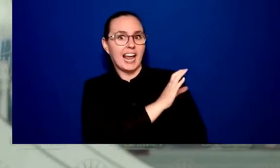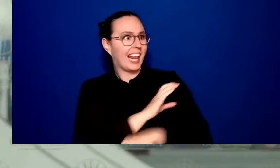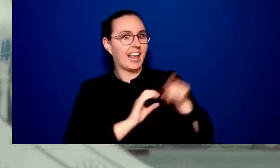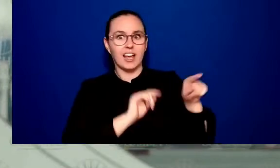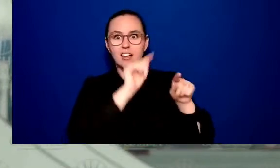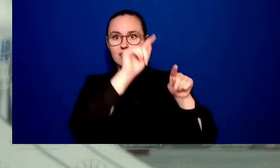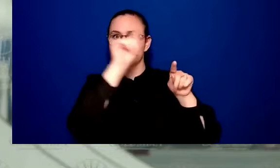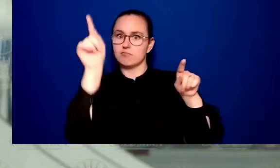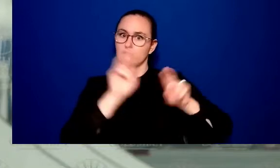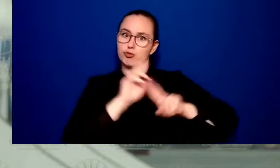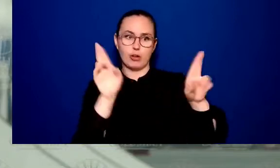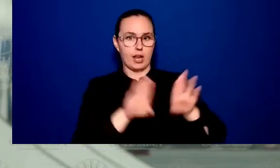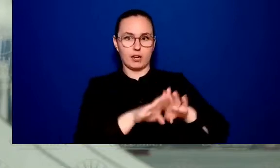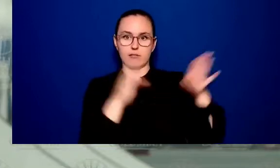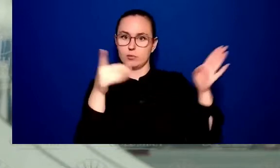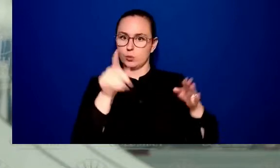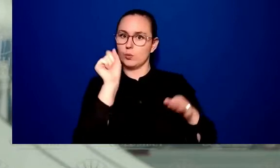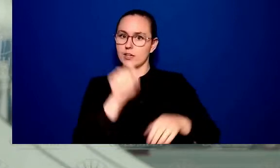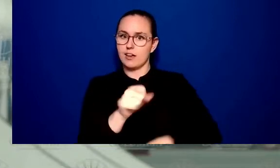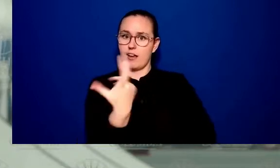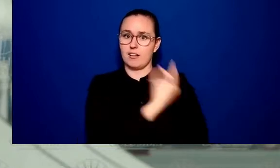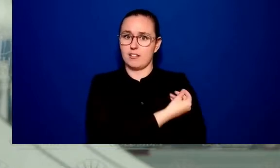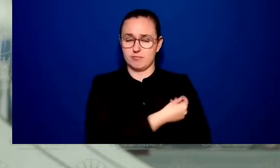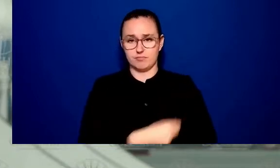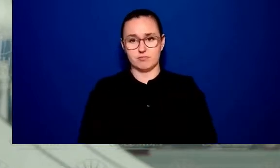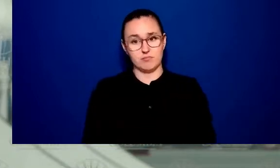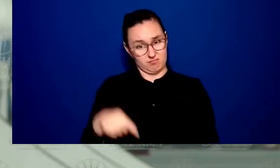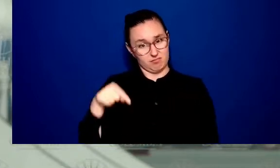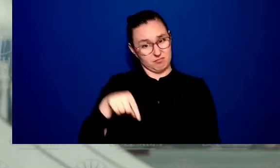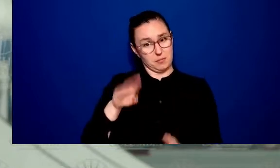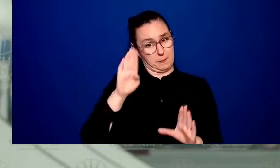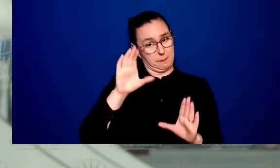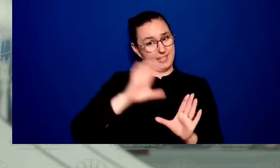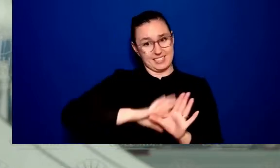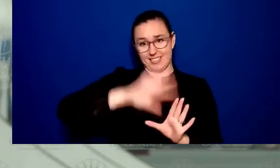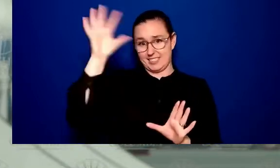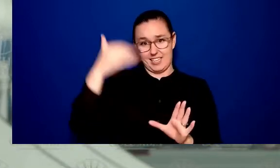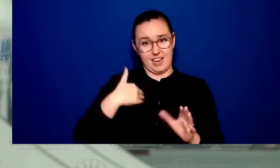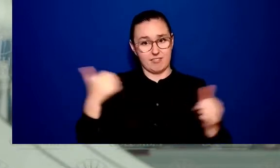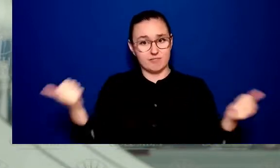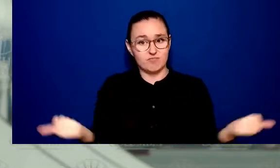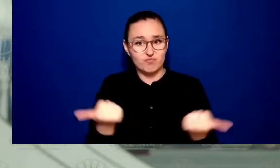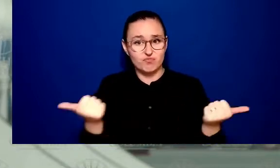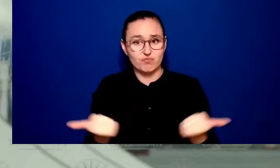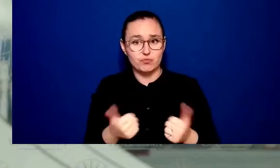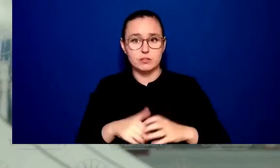unvaccinated and needs to get vaccinated right now at the Lake District Hospital in Burns